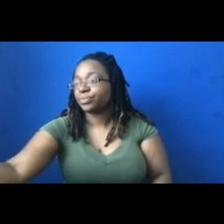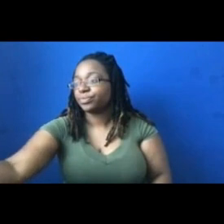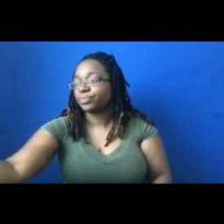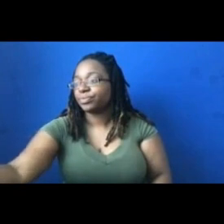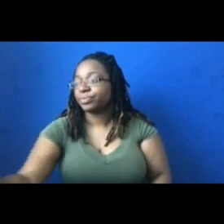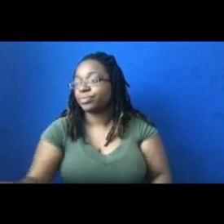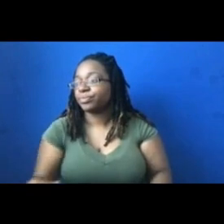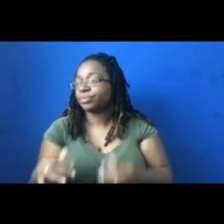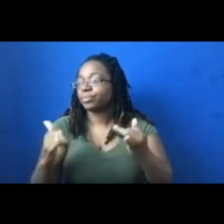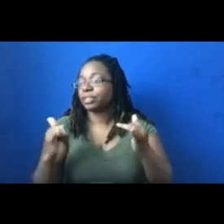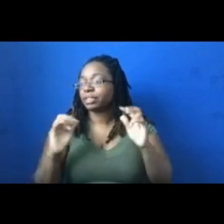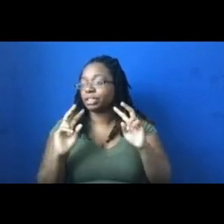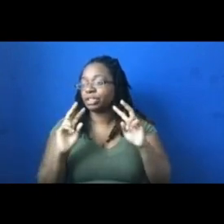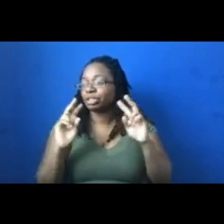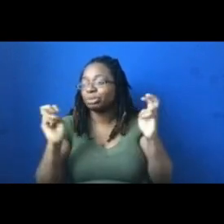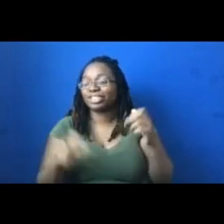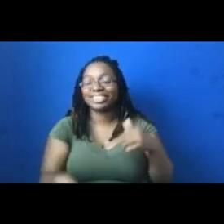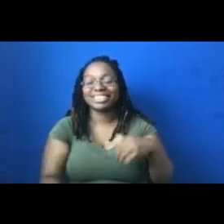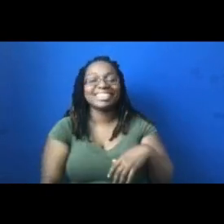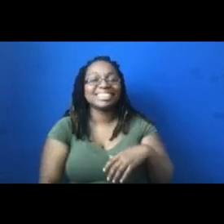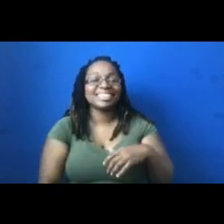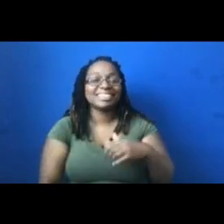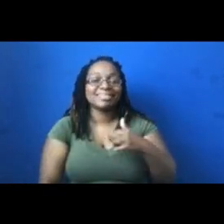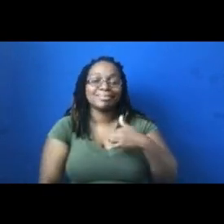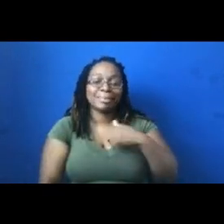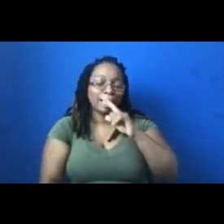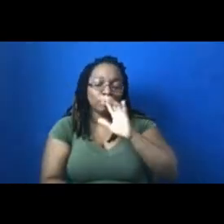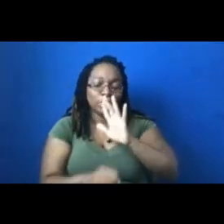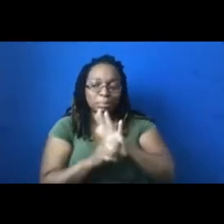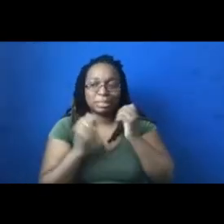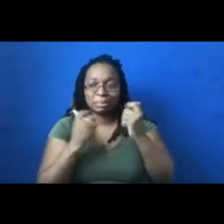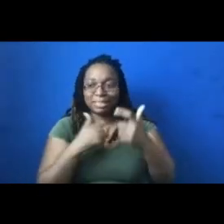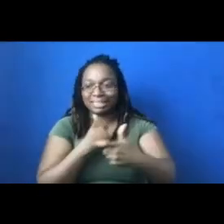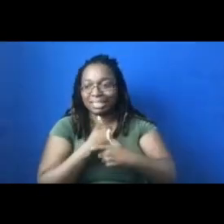resilience. I promised it many times. So I'm going to use a